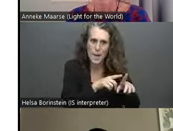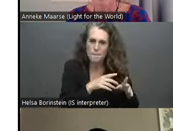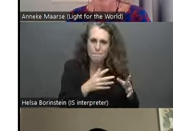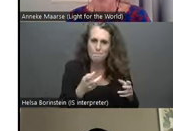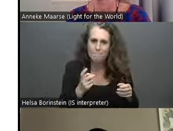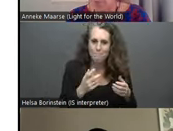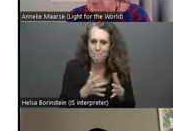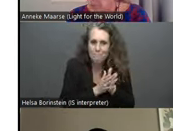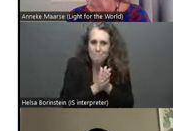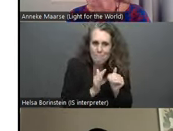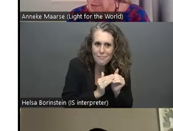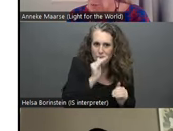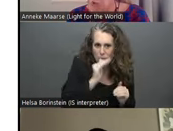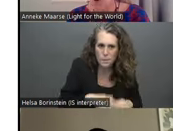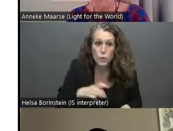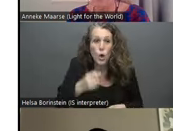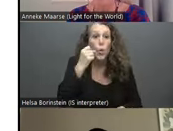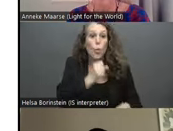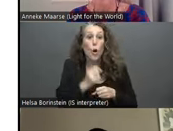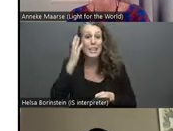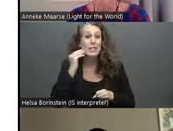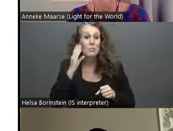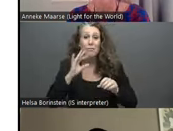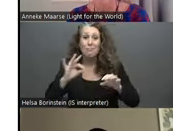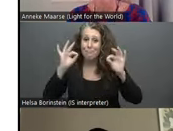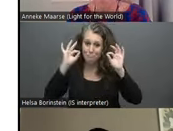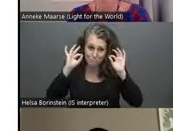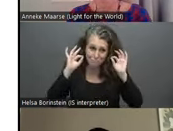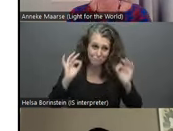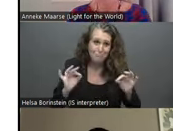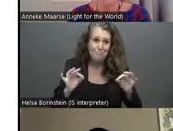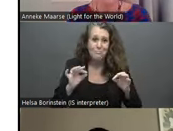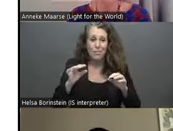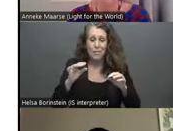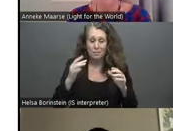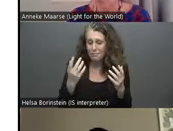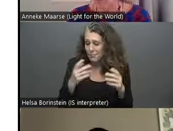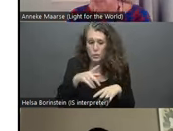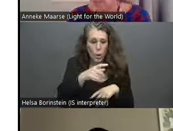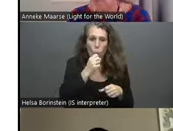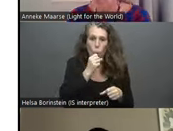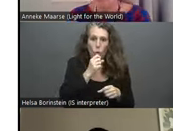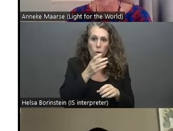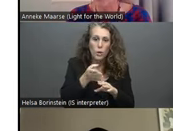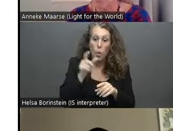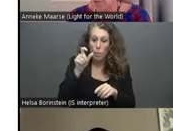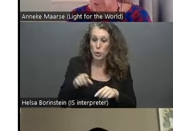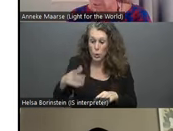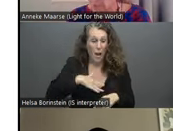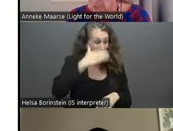why the work experience placements also 15:38:27 work very well. So, for the work readiness of the job seeker, but also for the company.